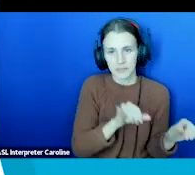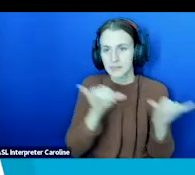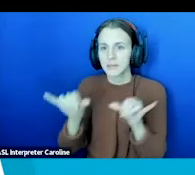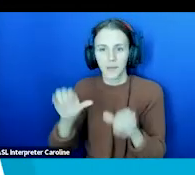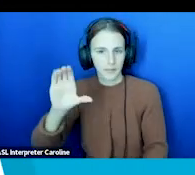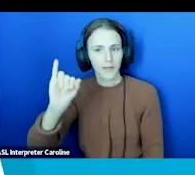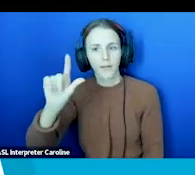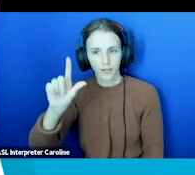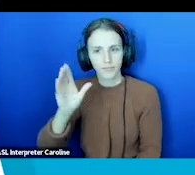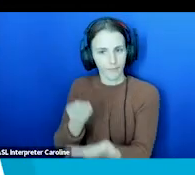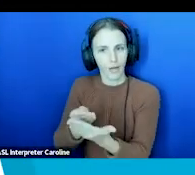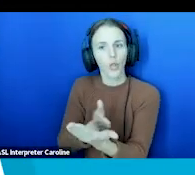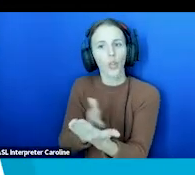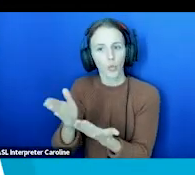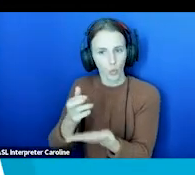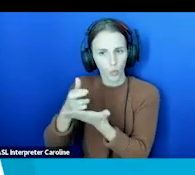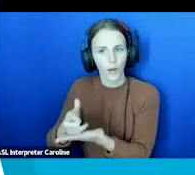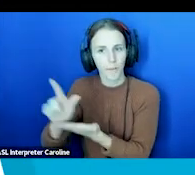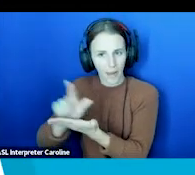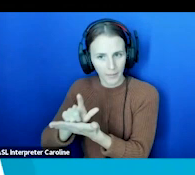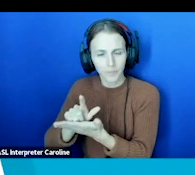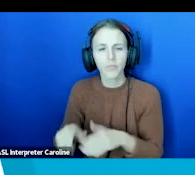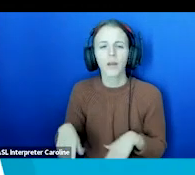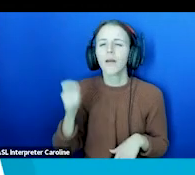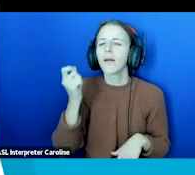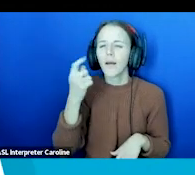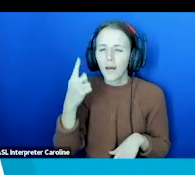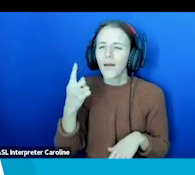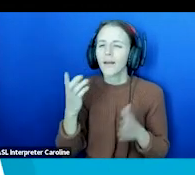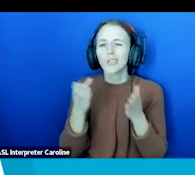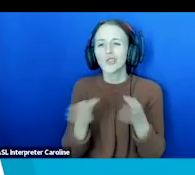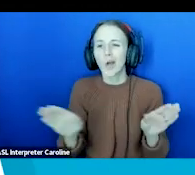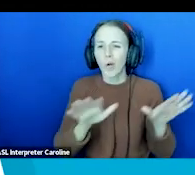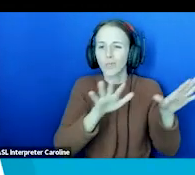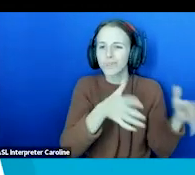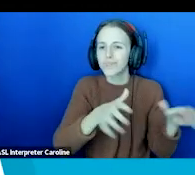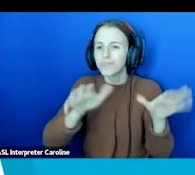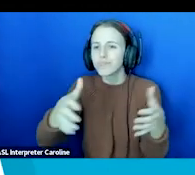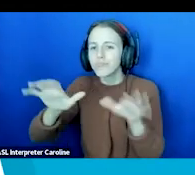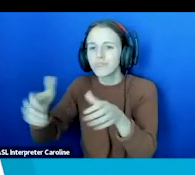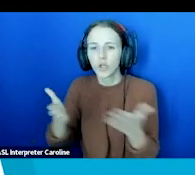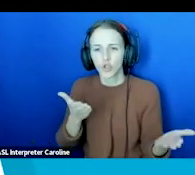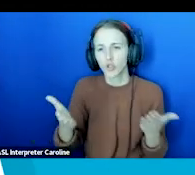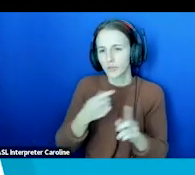COMMUNITY. AND JUST AS DRS ARE FUNDED BY THE REHABILITATION ACT, THE SAME IS TRUE FOR